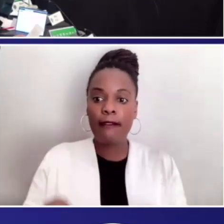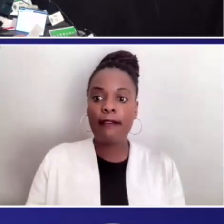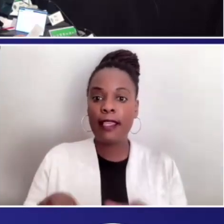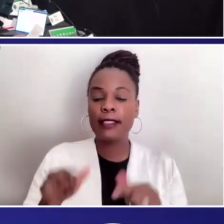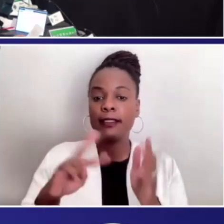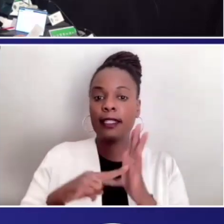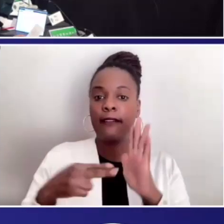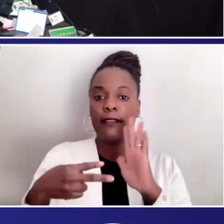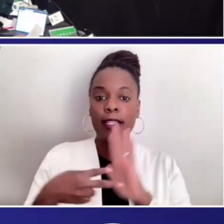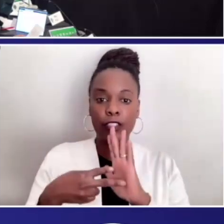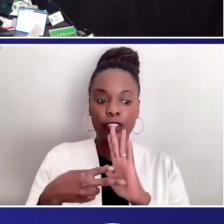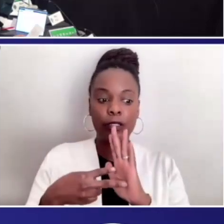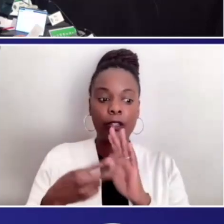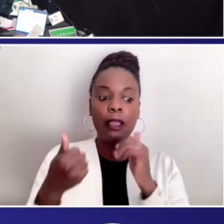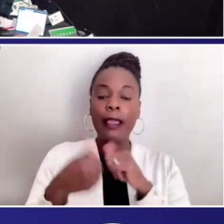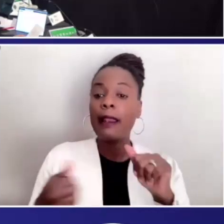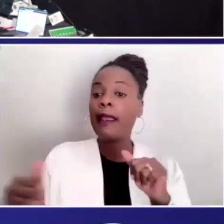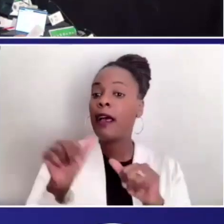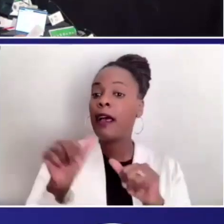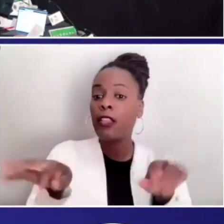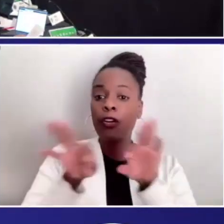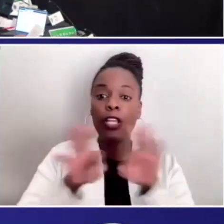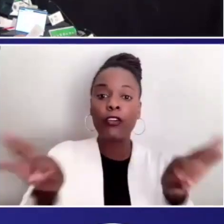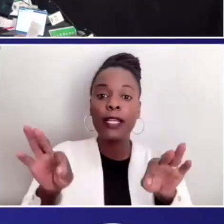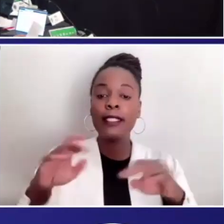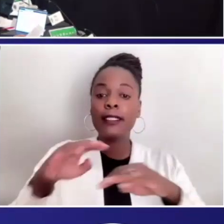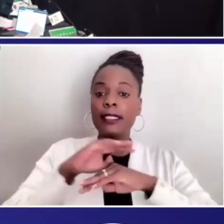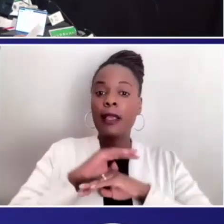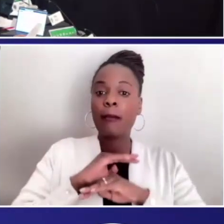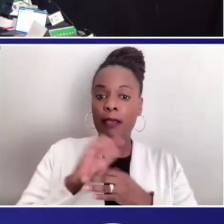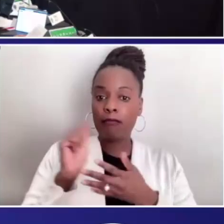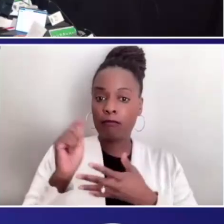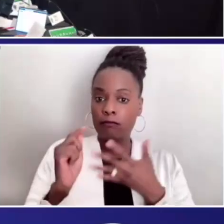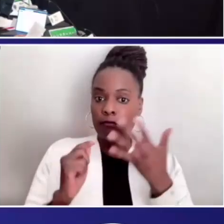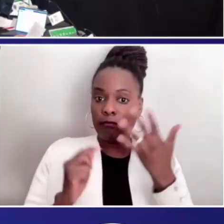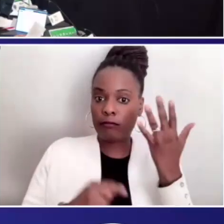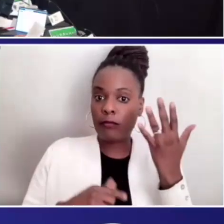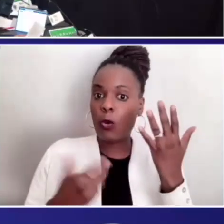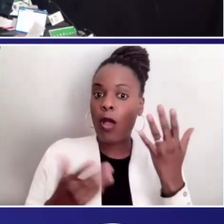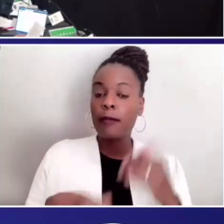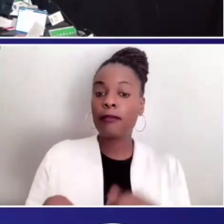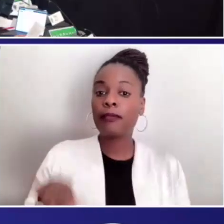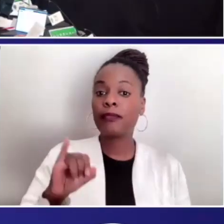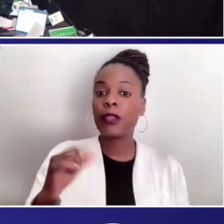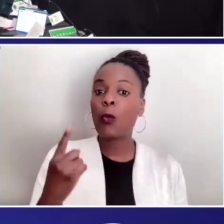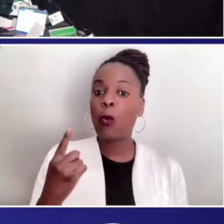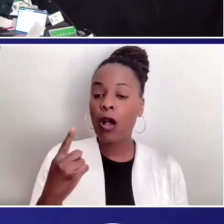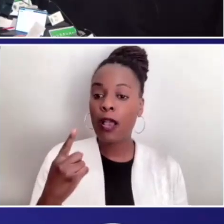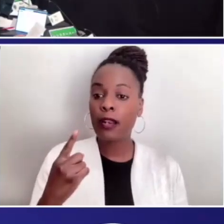and any other degrees that meet the following conditions. Romanette one existed as of July 4,